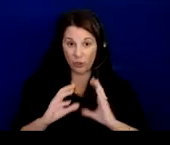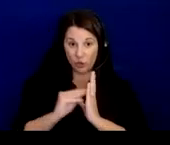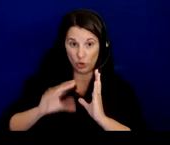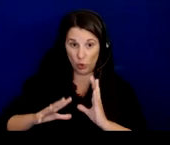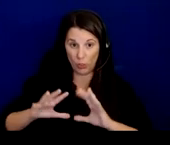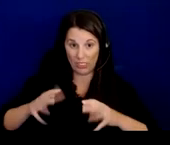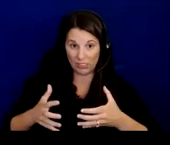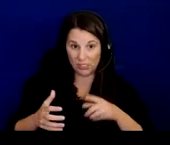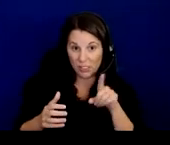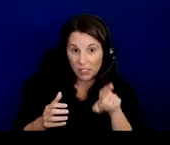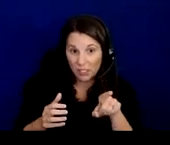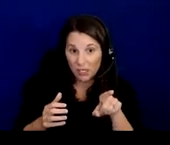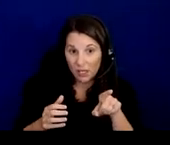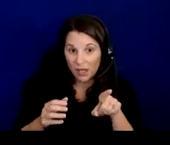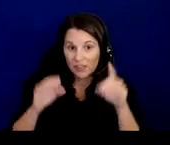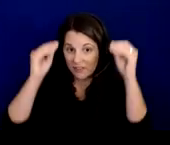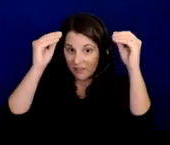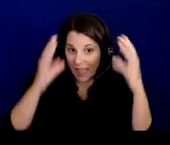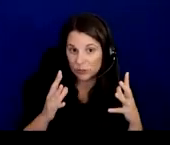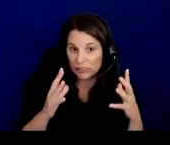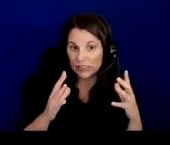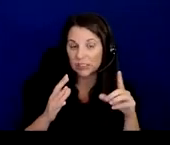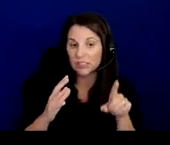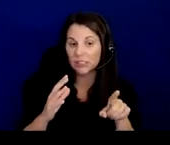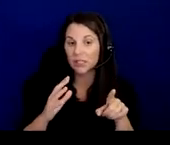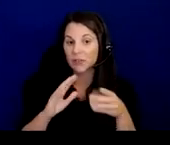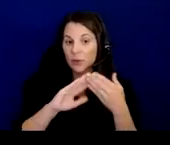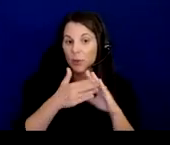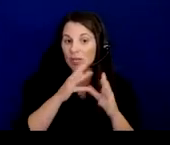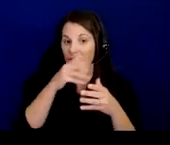And they're overlapping. There's there's weight given to all equitable, equitable weight